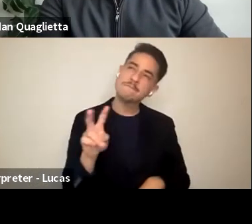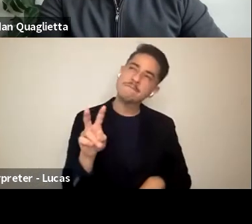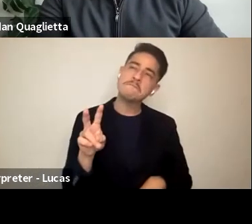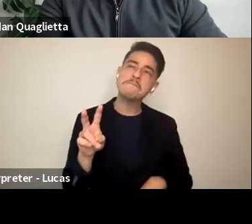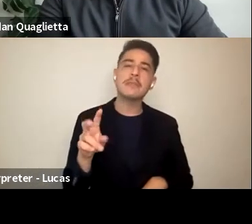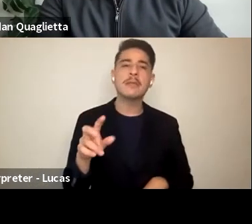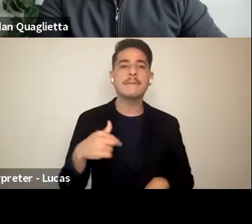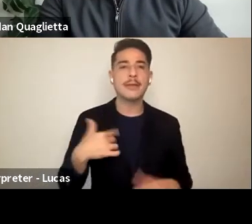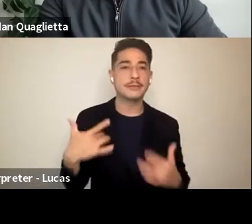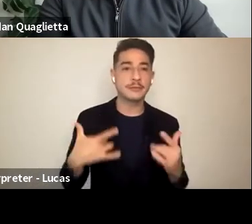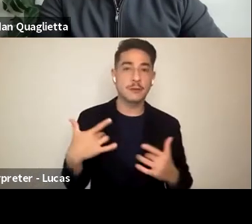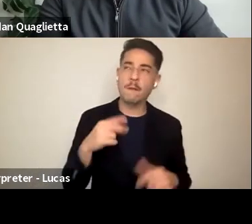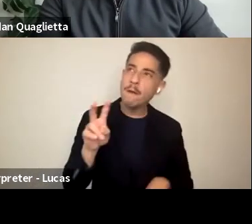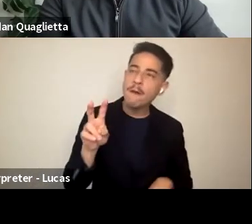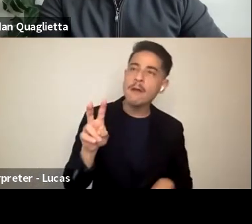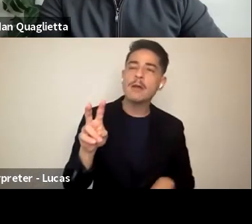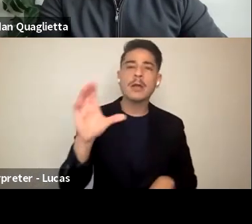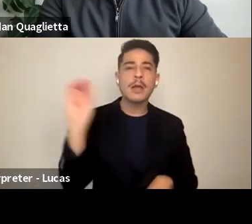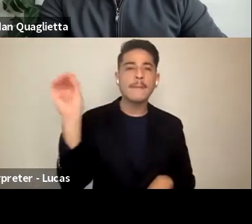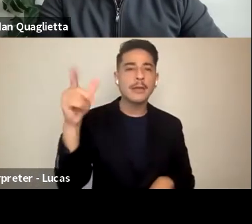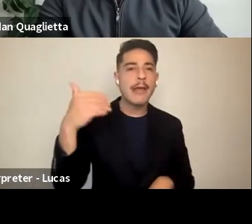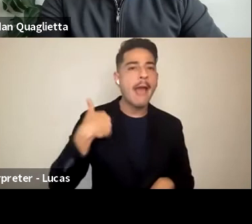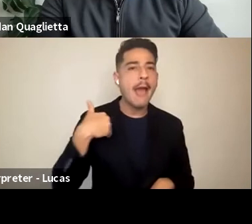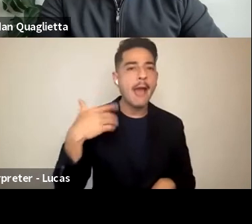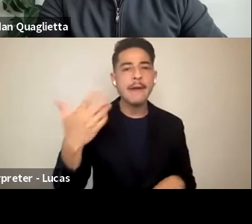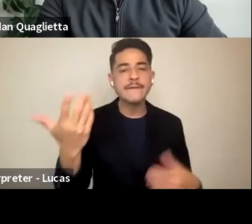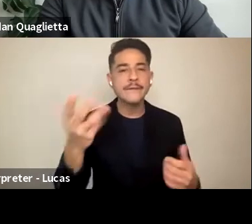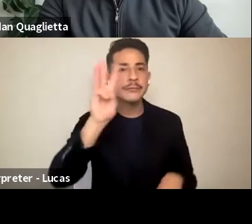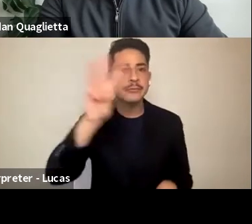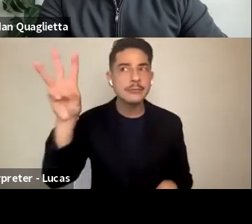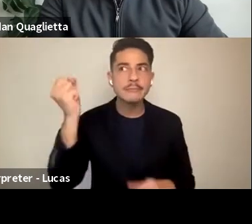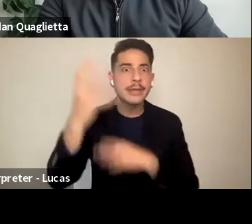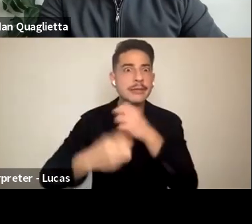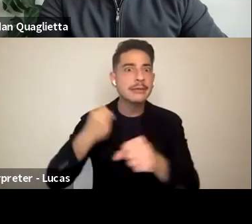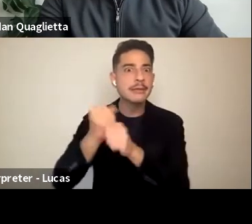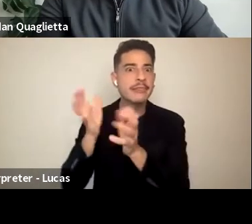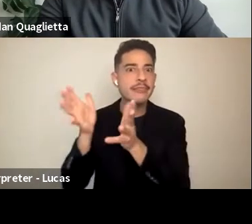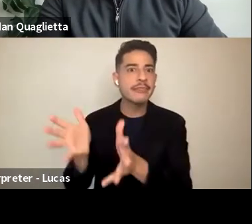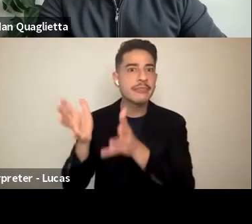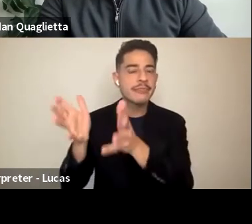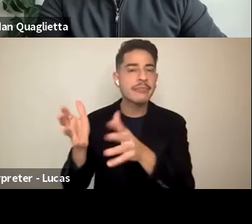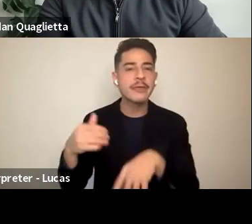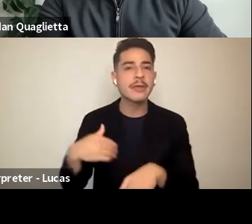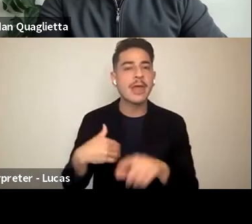be a company that has a domain that's many years old. They have amazing offsite SEO, and they've never had